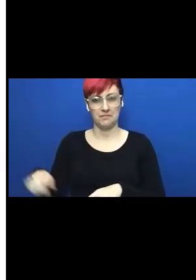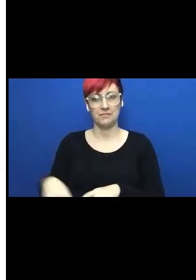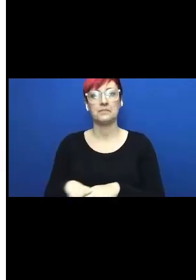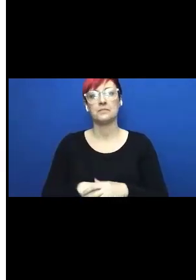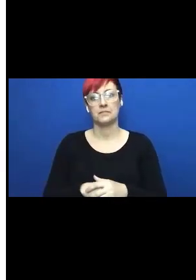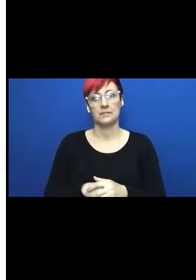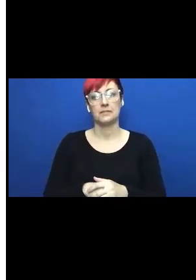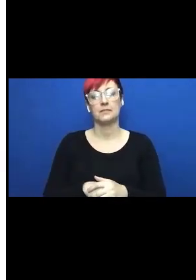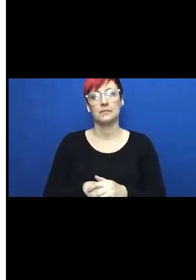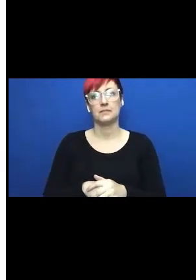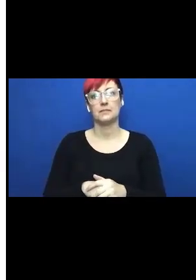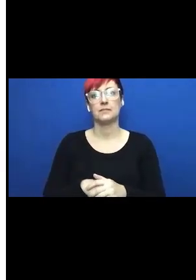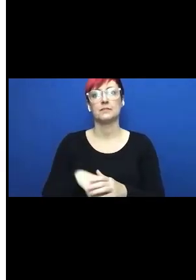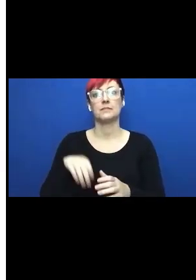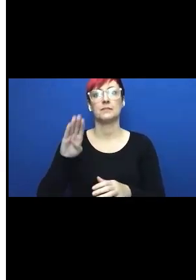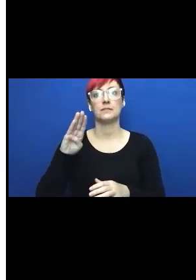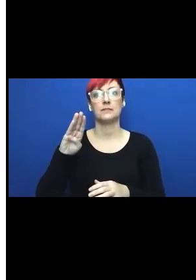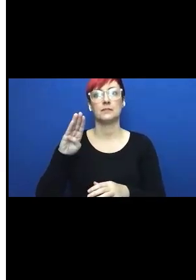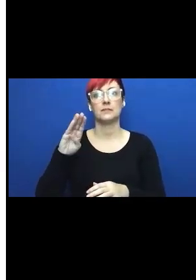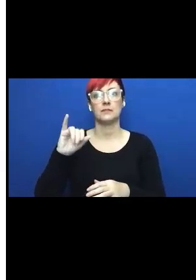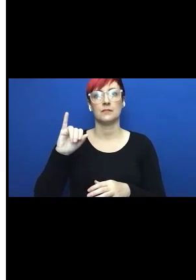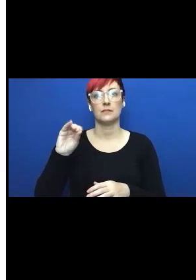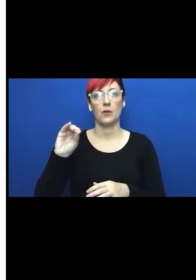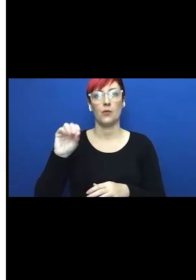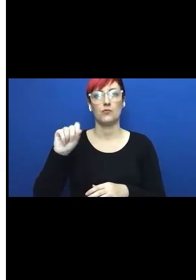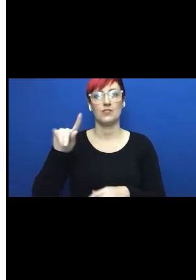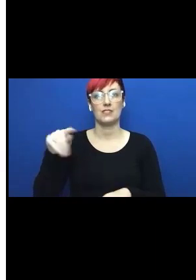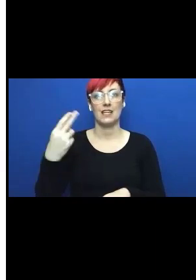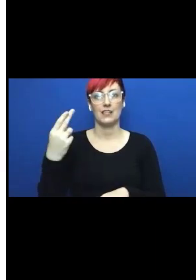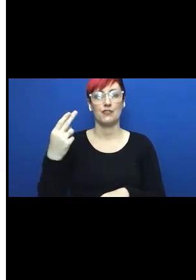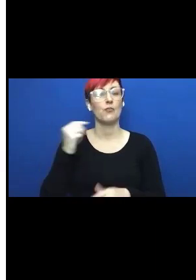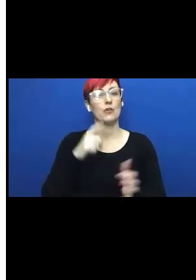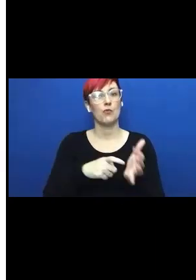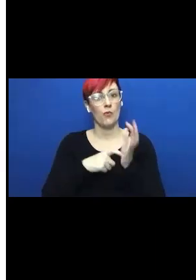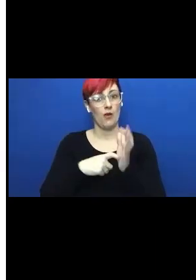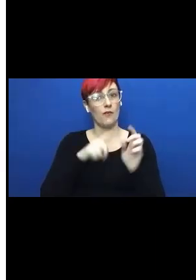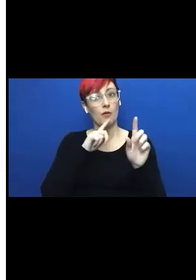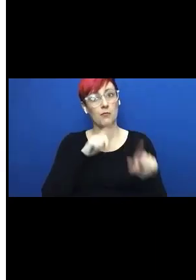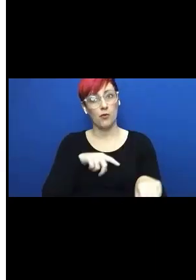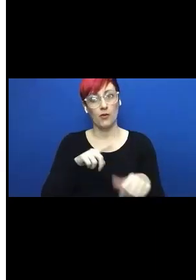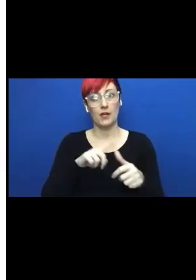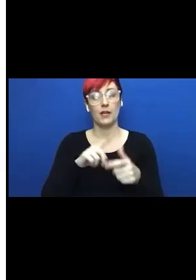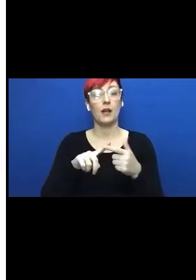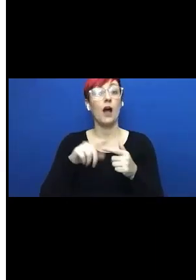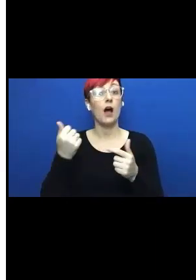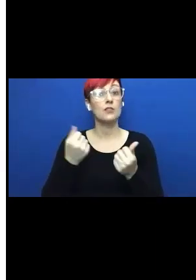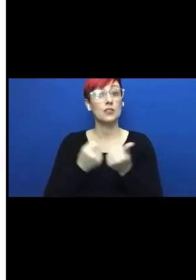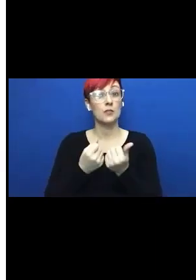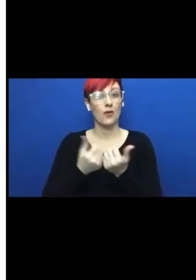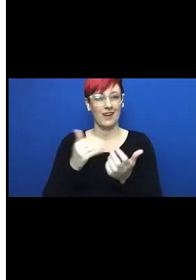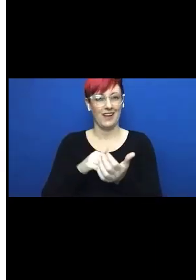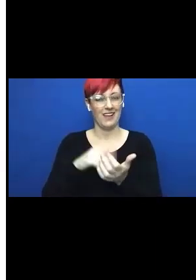The Biosketch and what's required for reporting. Other Support, which for NIH is Just-in-Time.